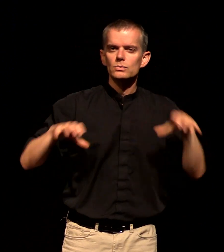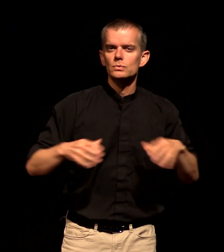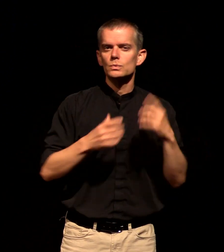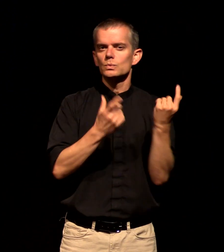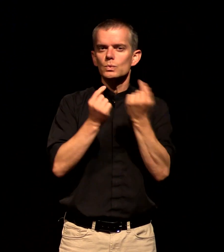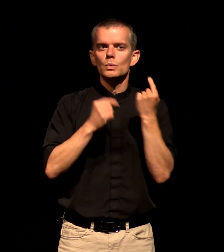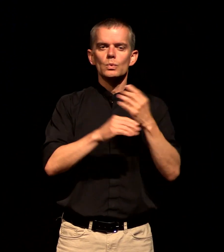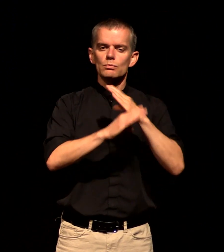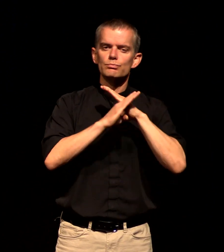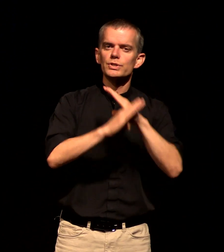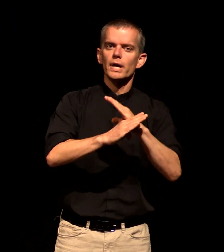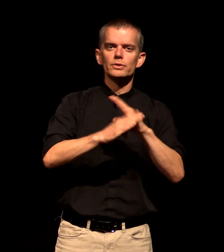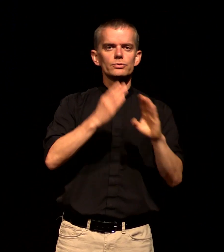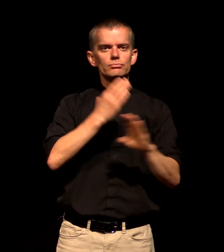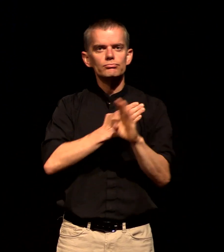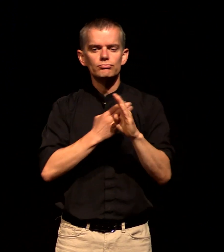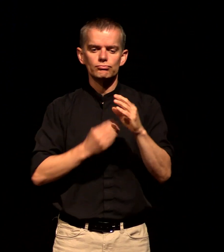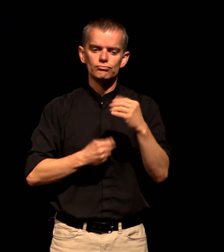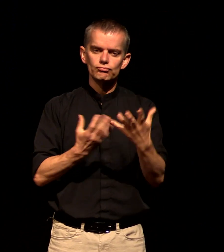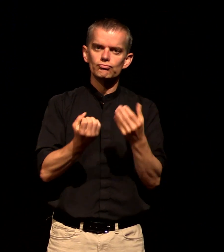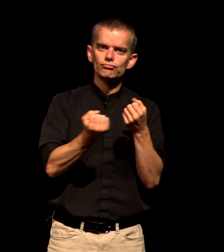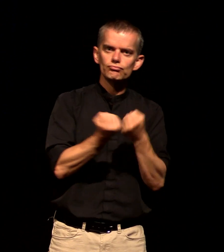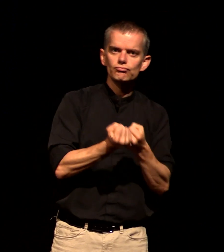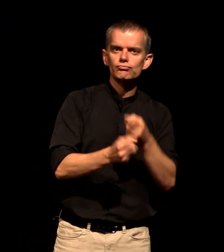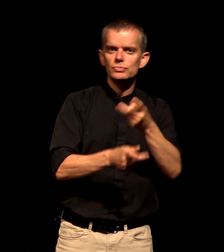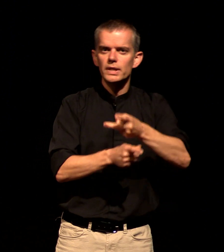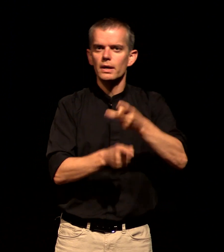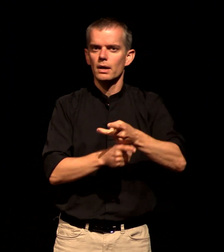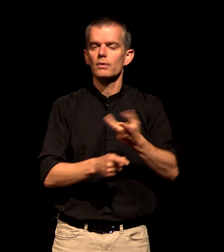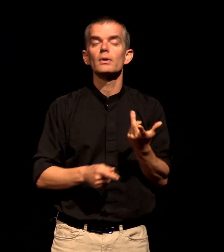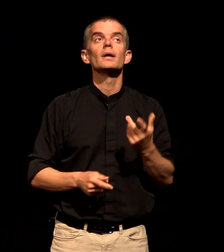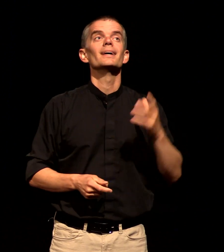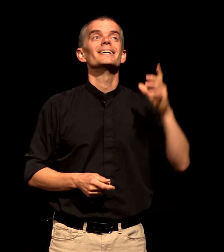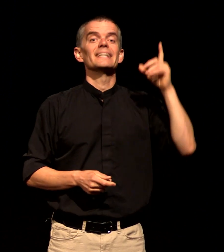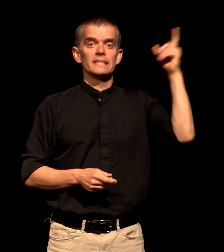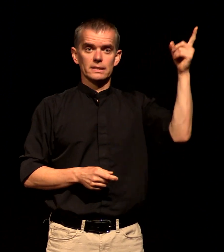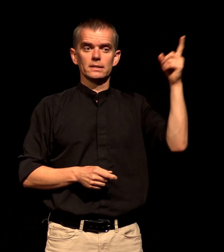power, God's provision, God's protection. It's rooted in the